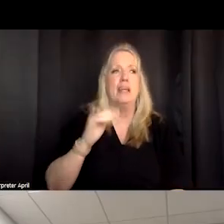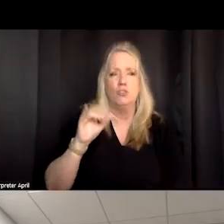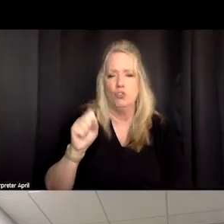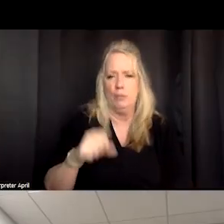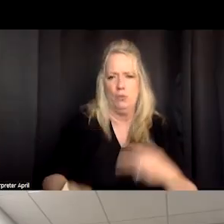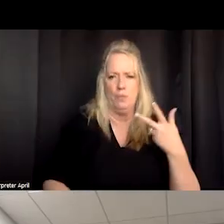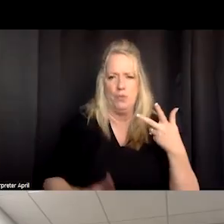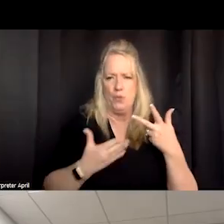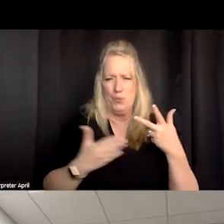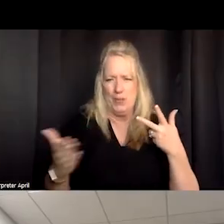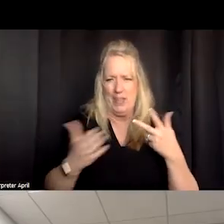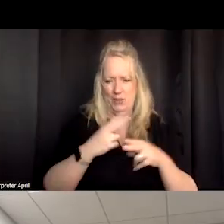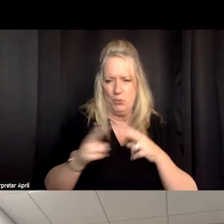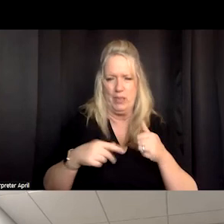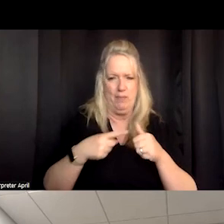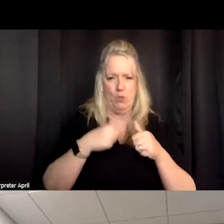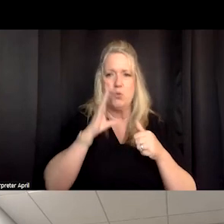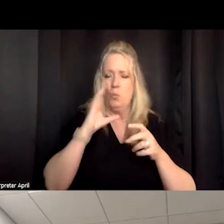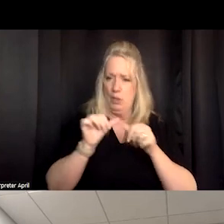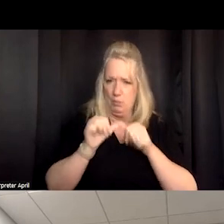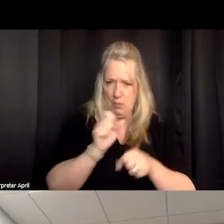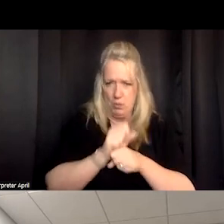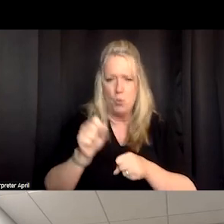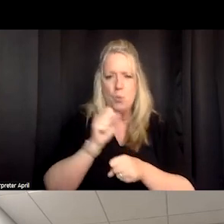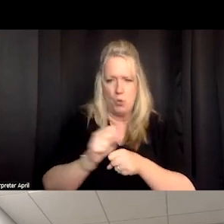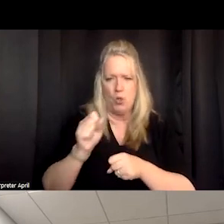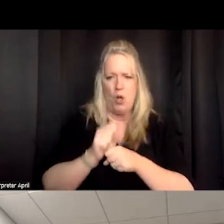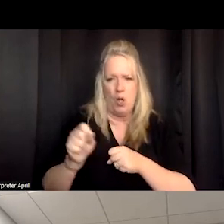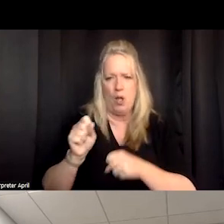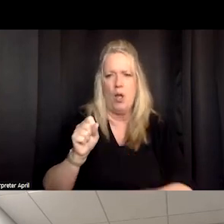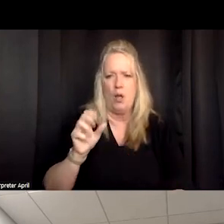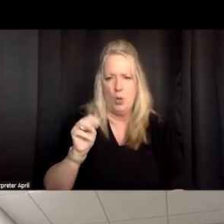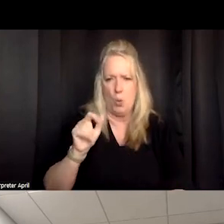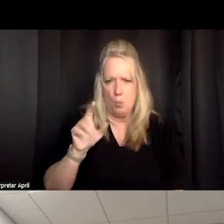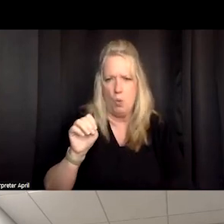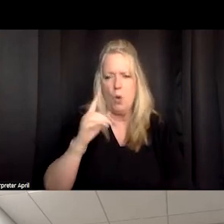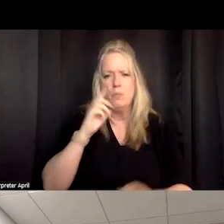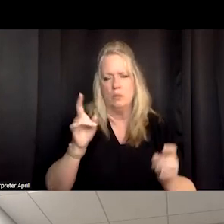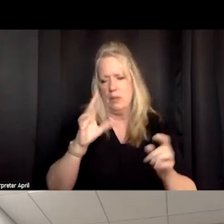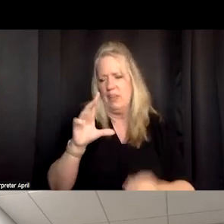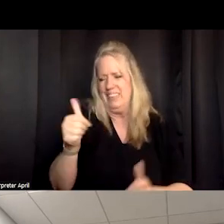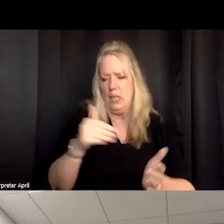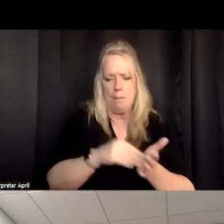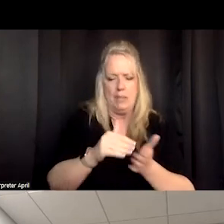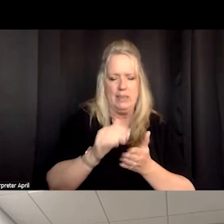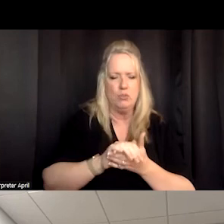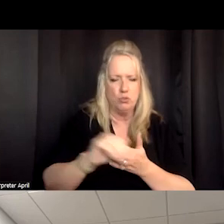QUICKLY. ONE WE ARE CONTINUING TO WORK ON THE MOBILE CRISIS $10 MILLION AVAILABILITY THAT